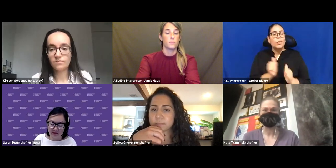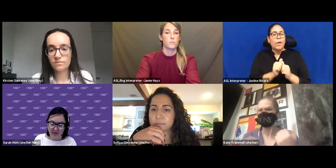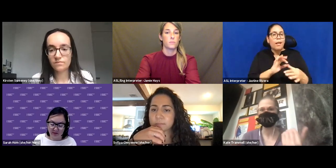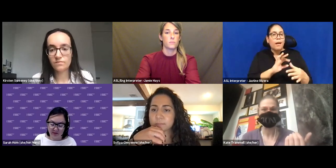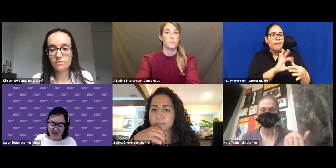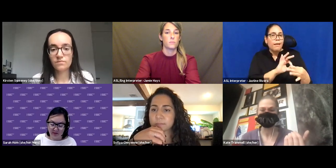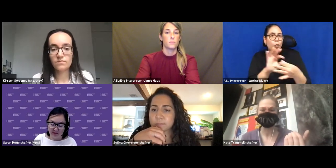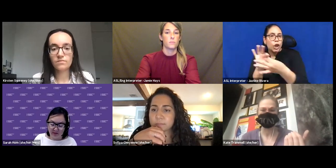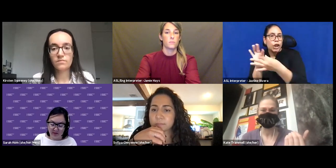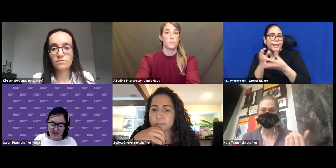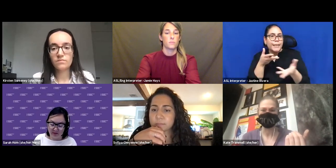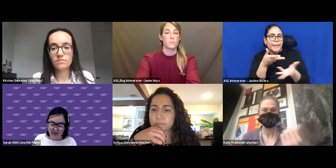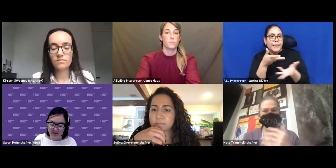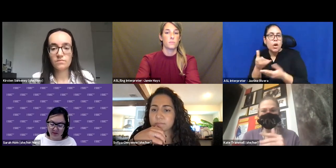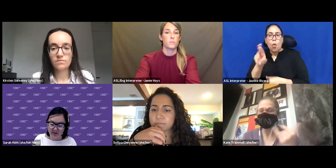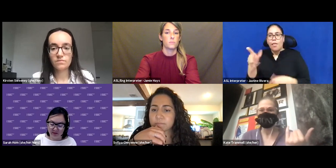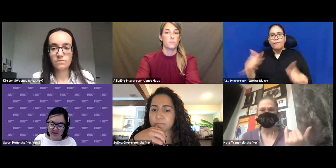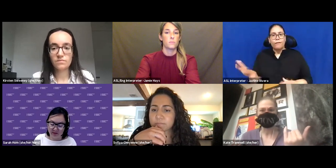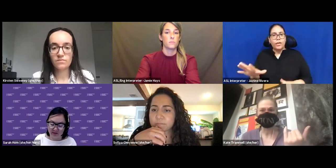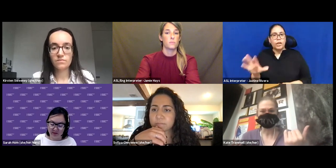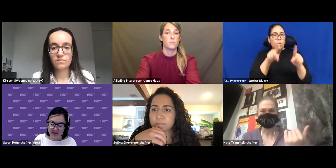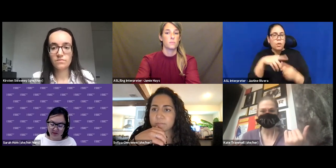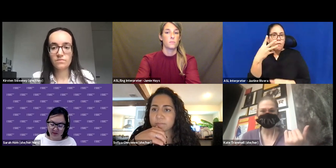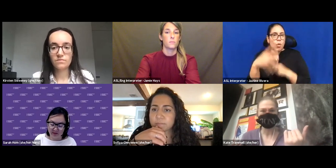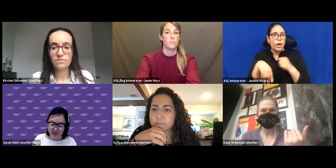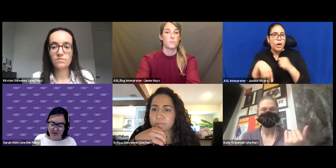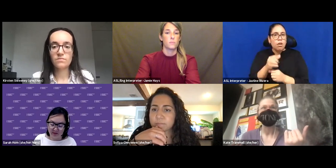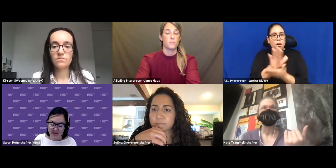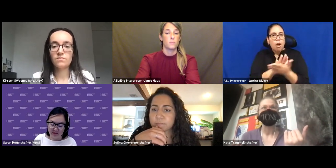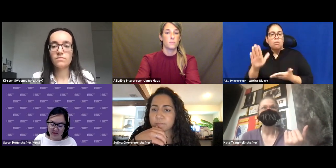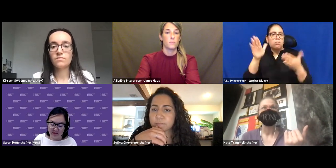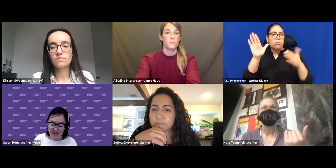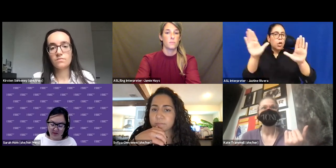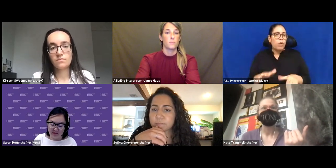four-year colleges that had great reputations. But if you